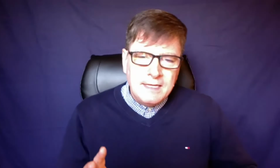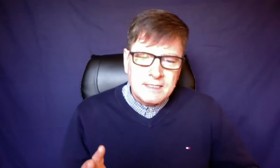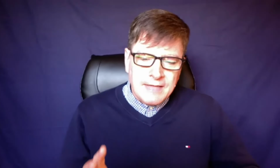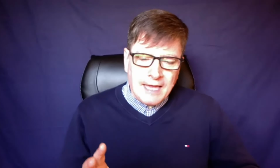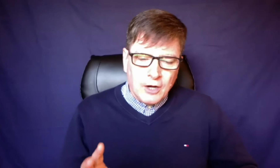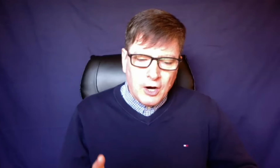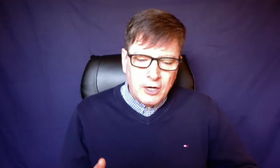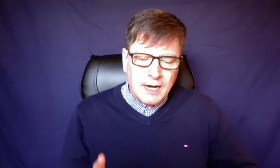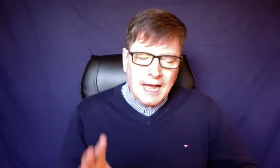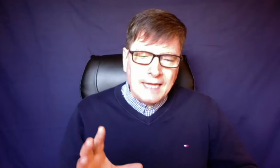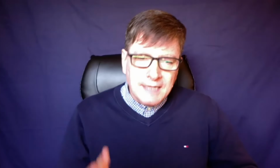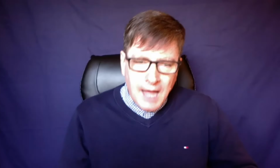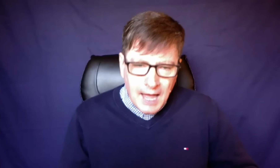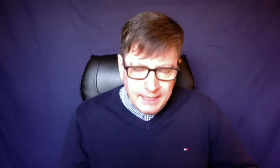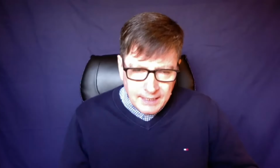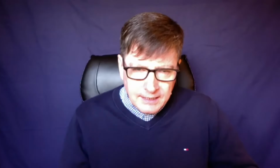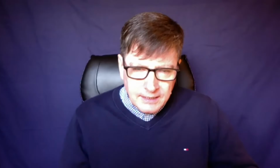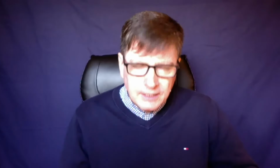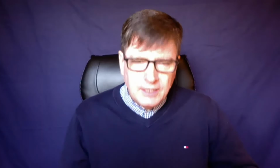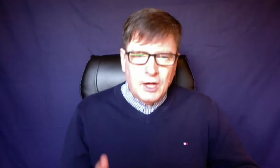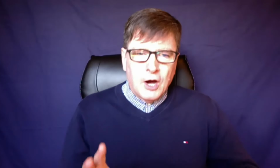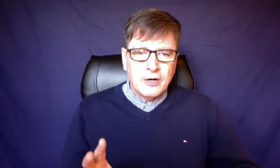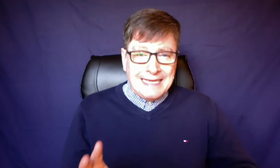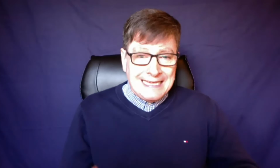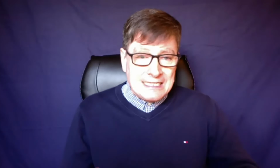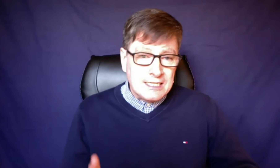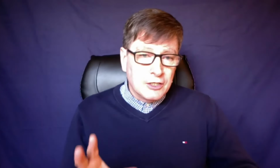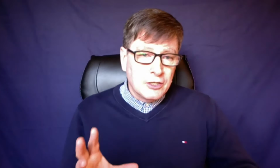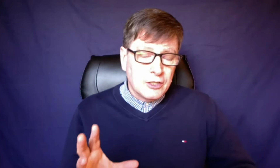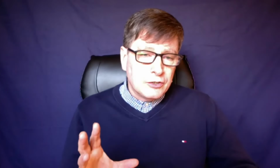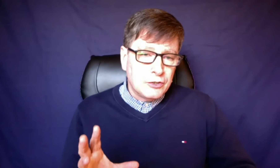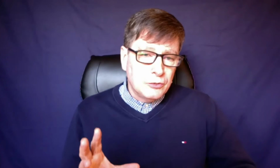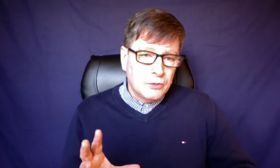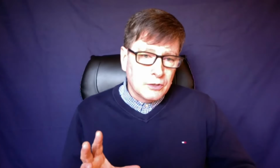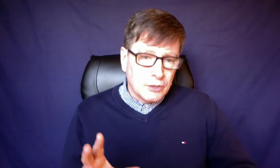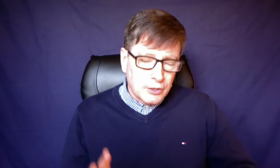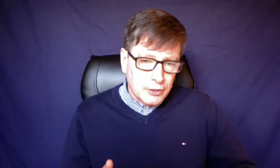many children who are